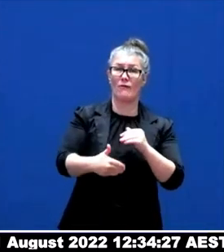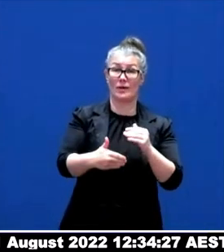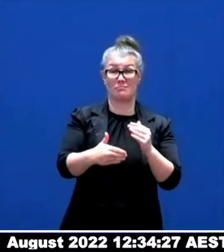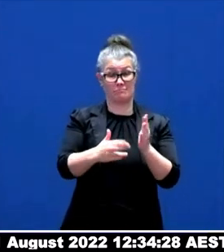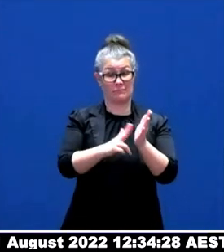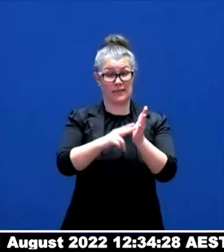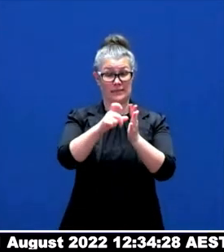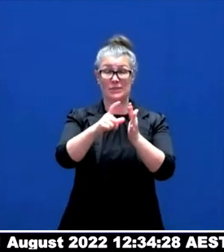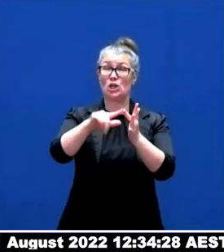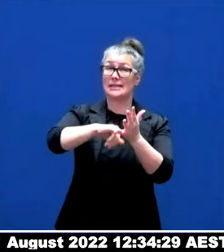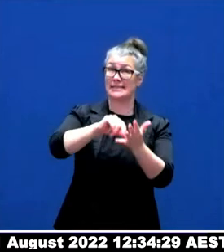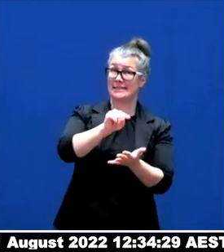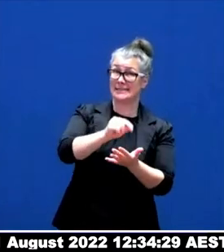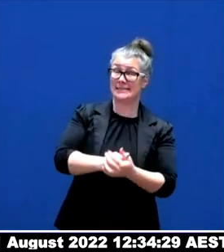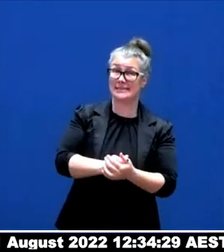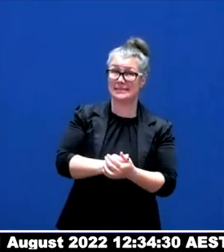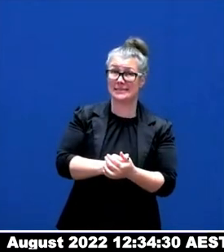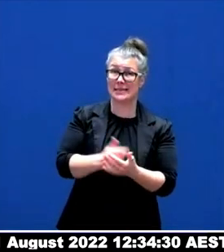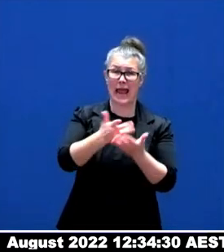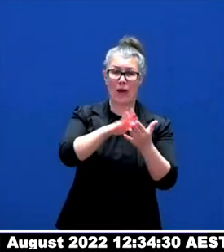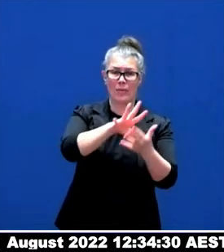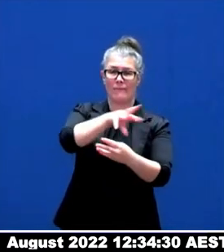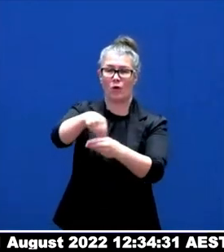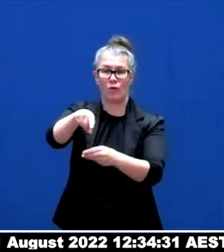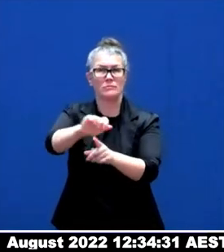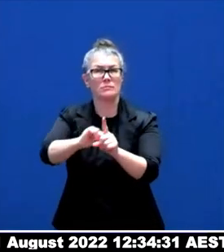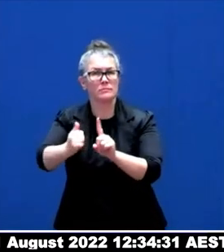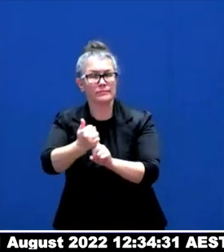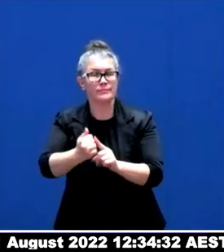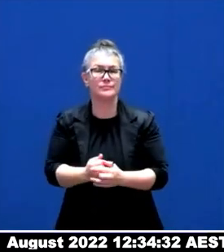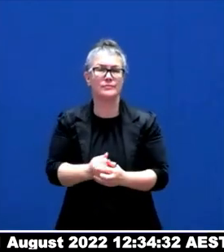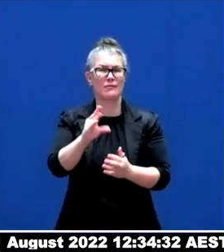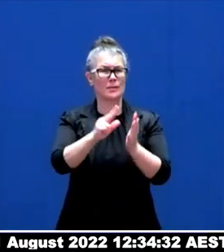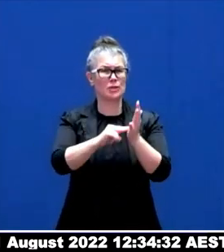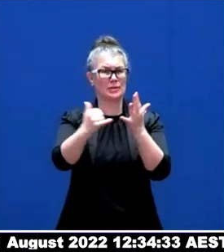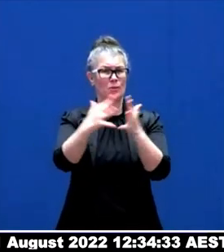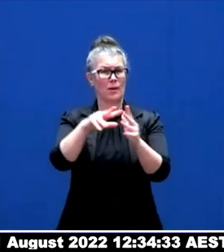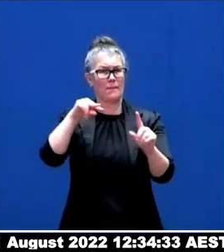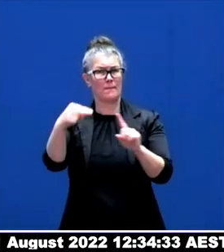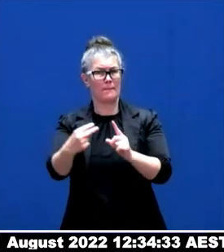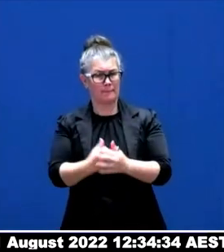And from a New South Wales perspective, how does New South Wales approach the distinction